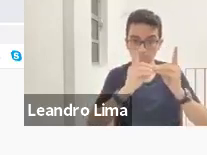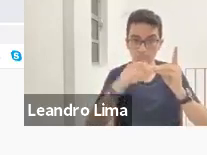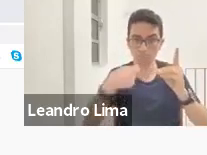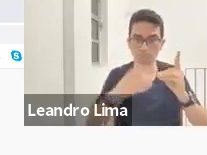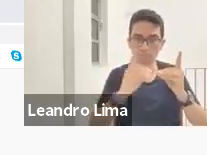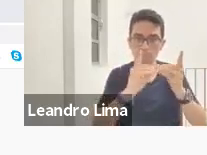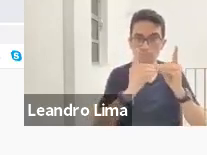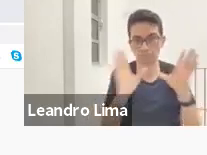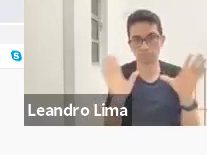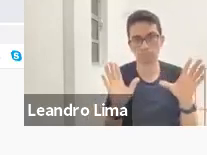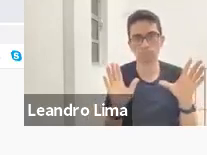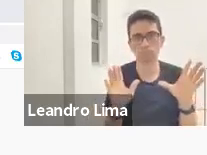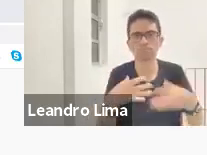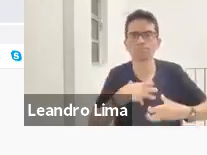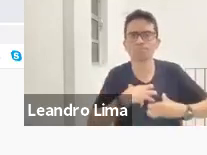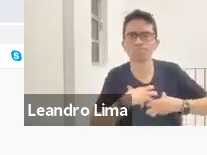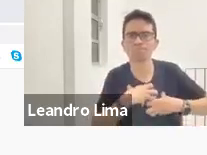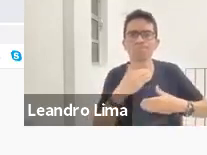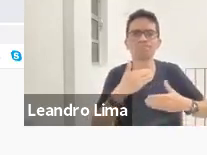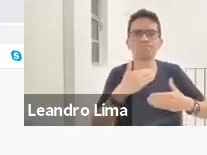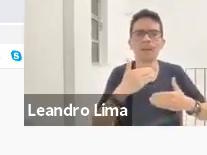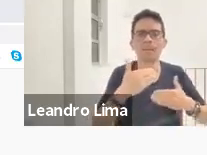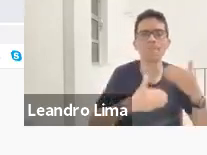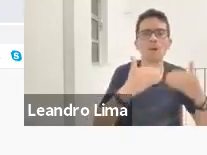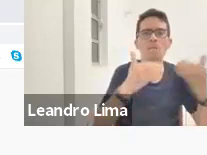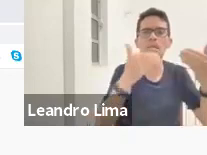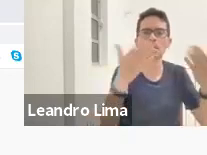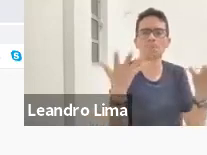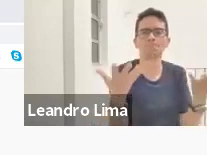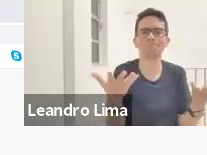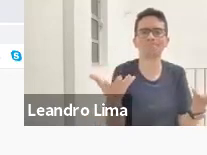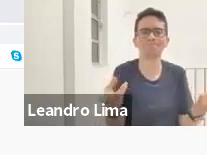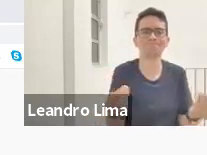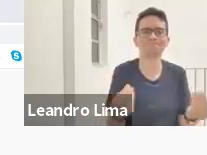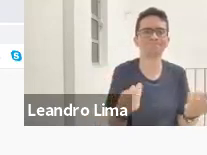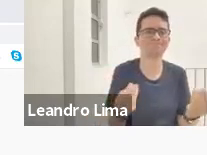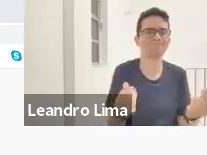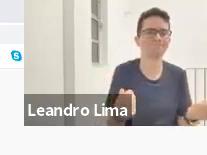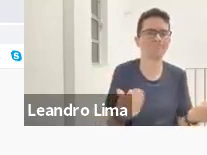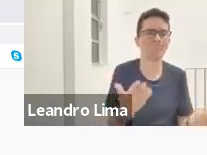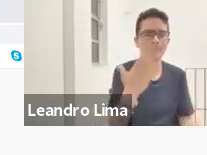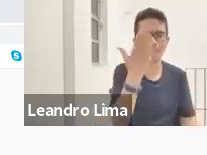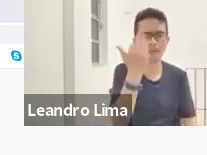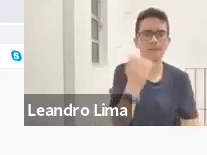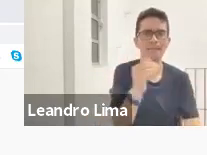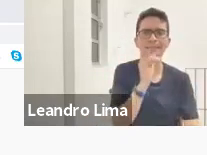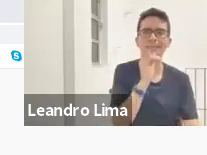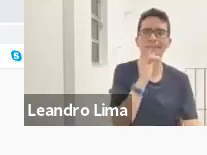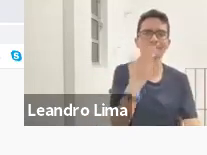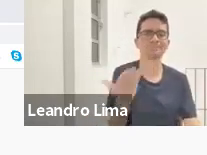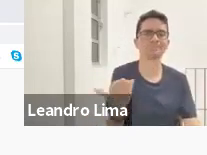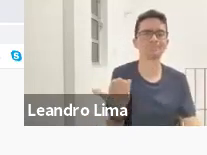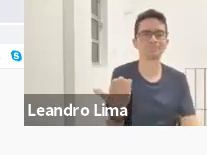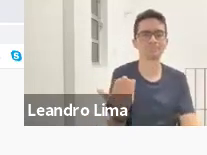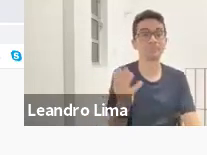That is what that is the lens through which they see how to teach. But then they'll go into a school then they'll go into a school and they're required to do.